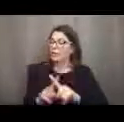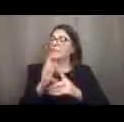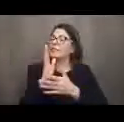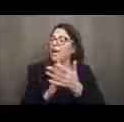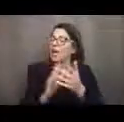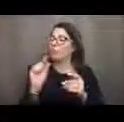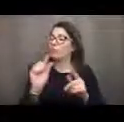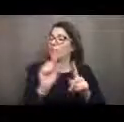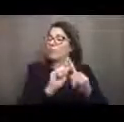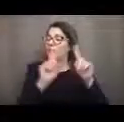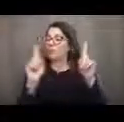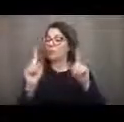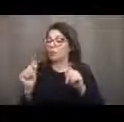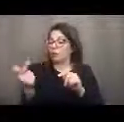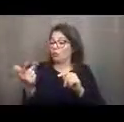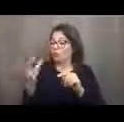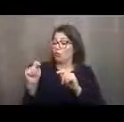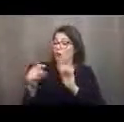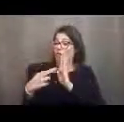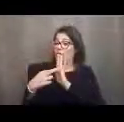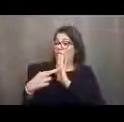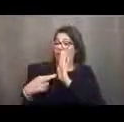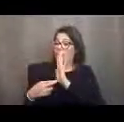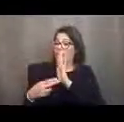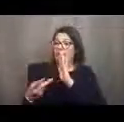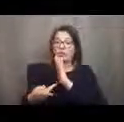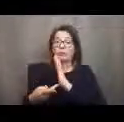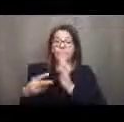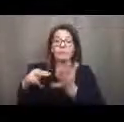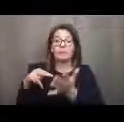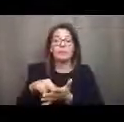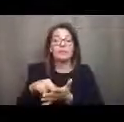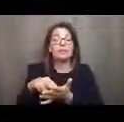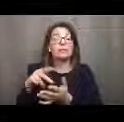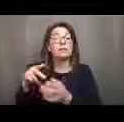The grant regulation will refer to applications,